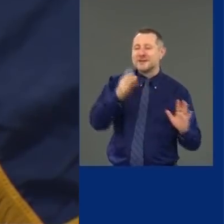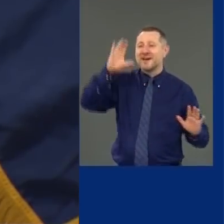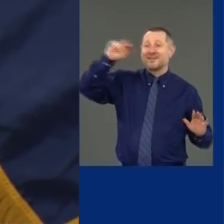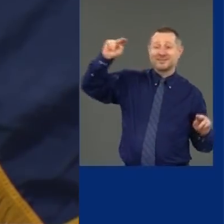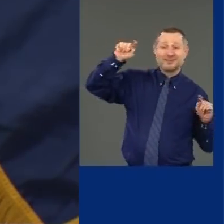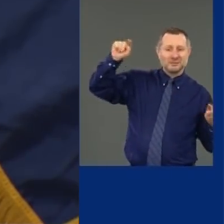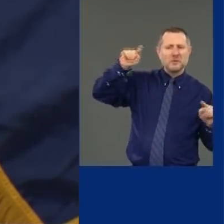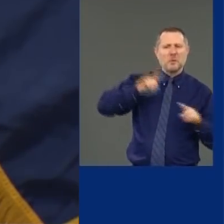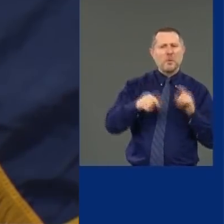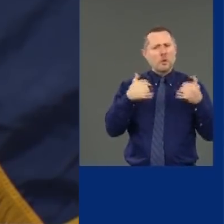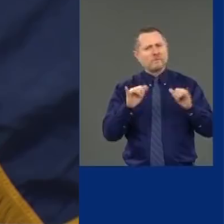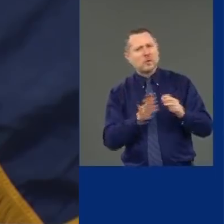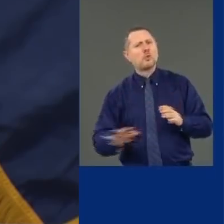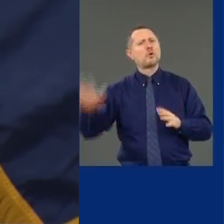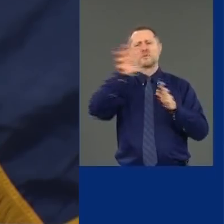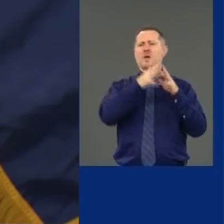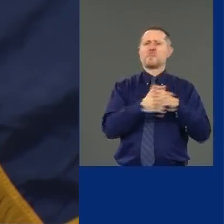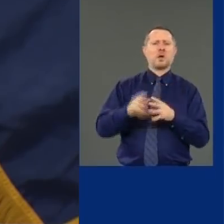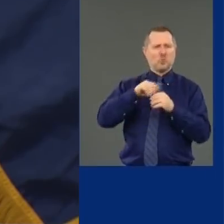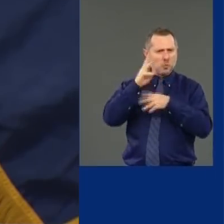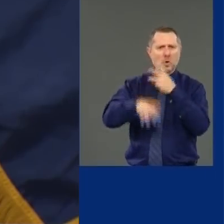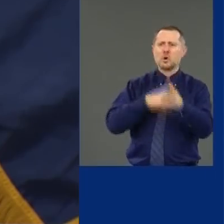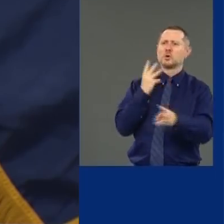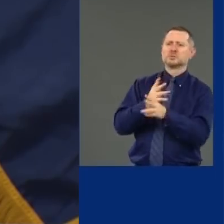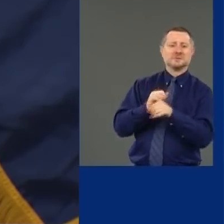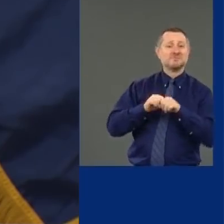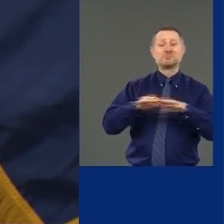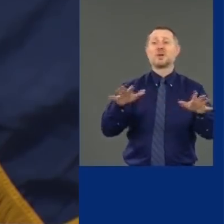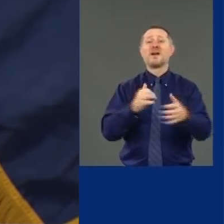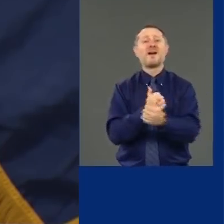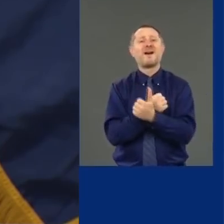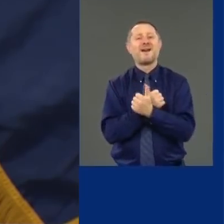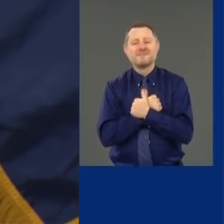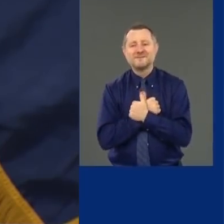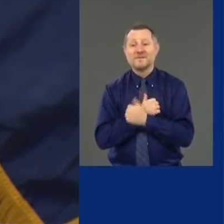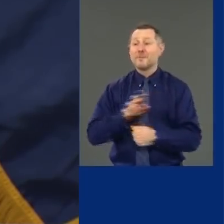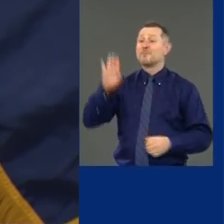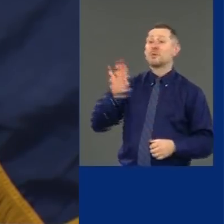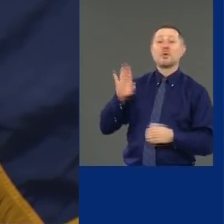AND I WANT TO SPREAD THAT TO NOT JUST THE OUTER BOROUGH, TRY